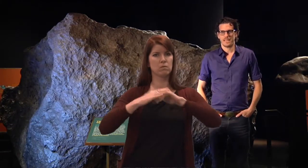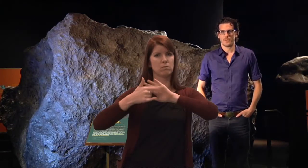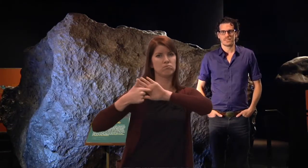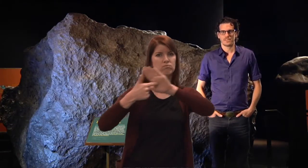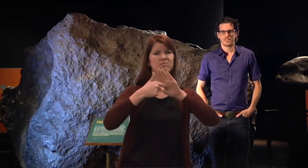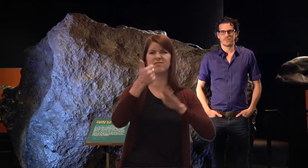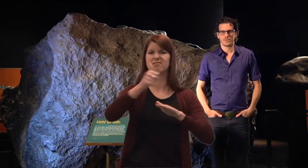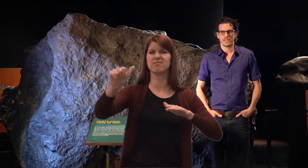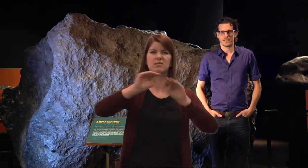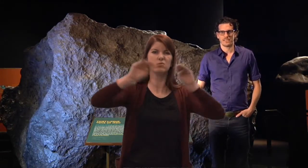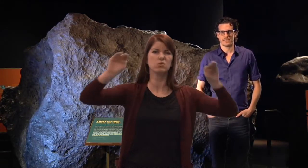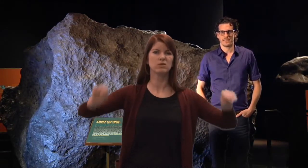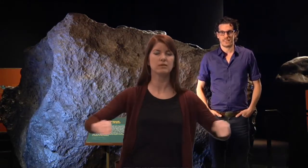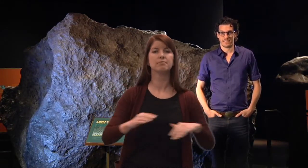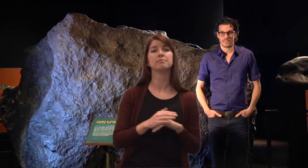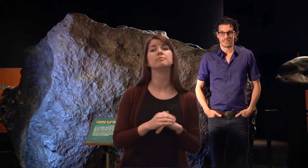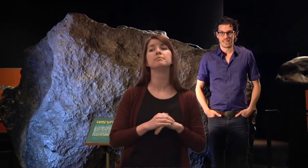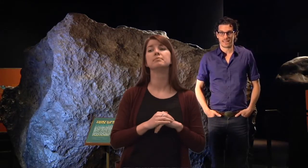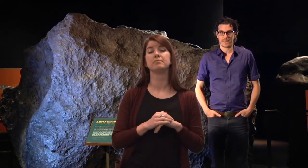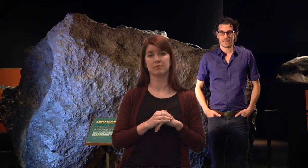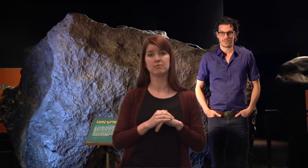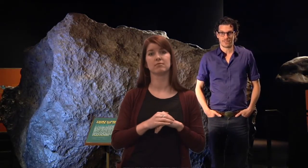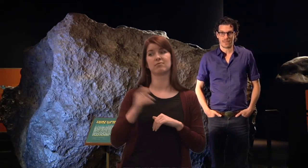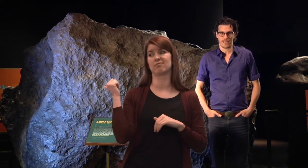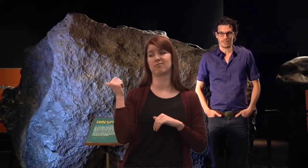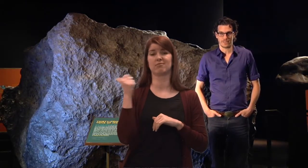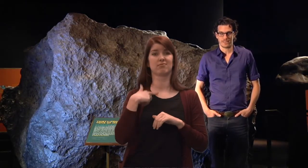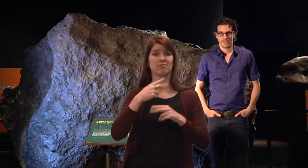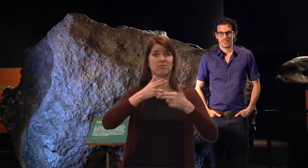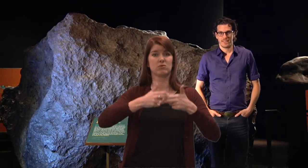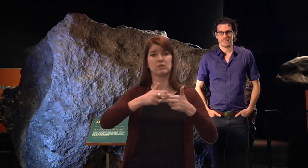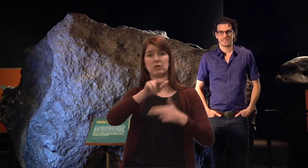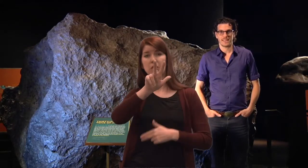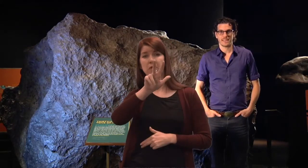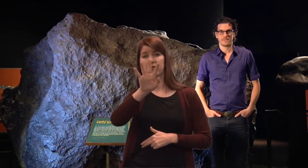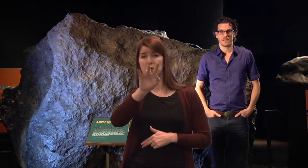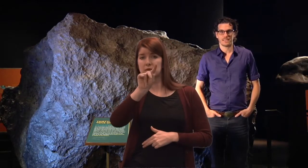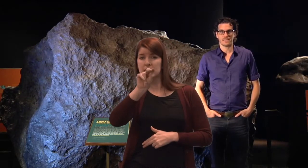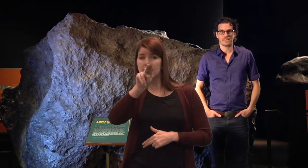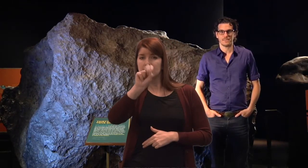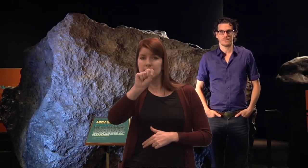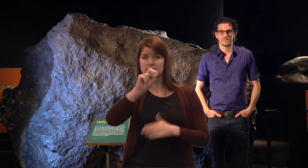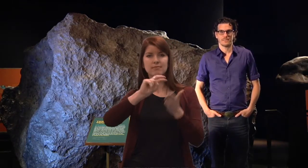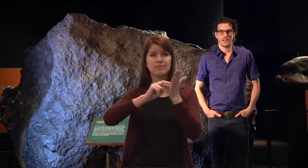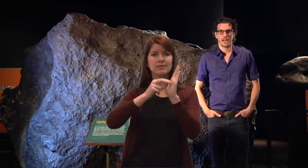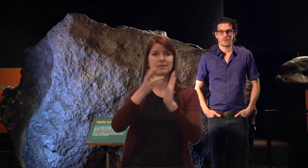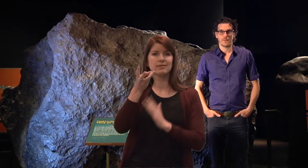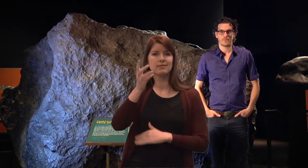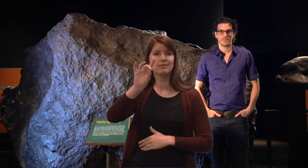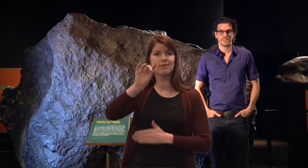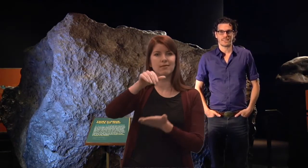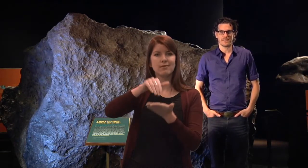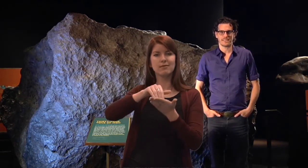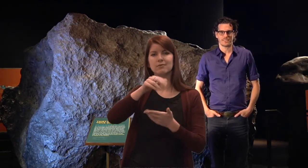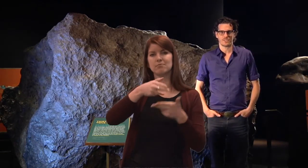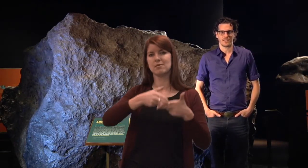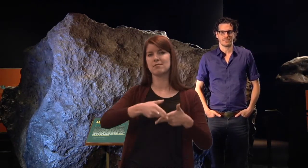It weighs 34 tons, that's 68,000 pounds, and it is named Ahnighto. I remember visiting it as a child.